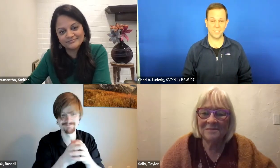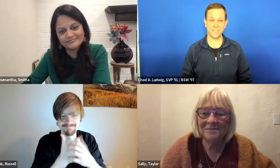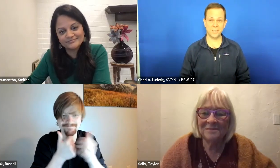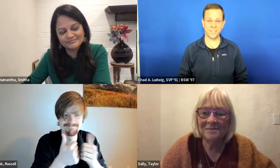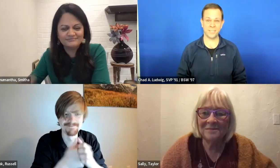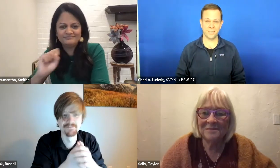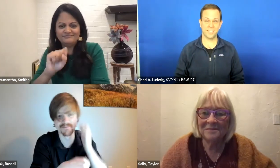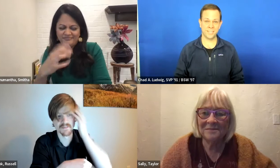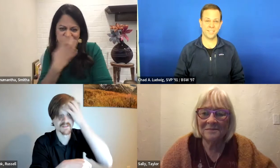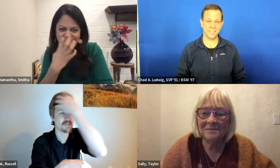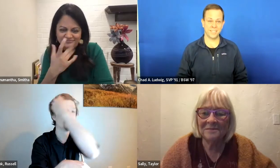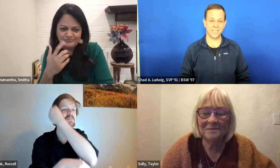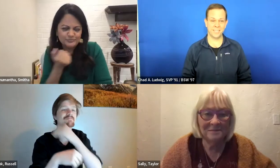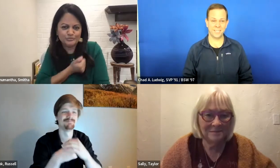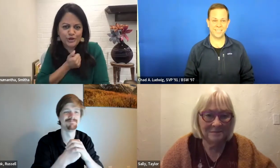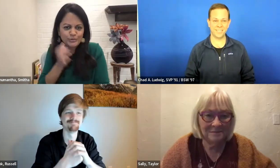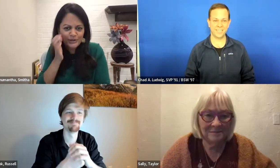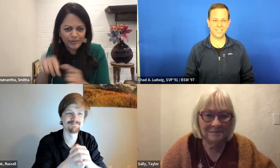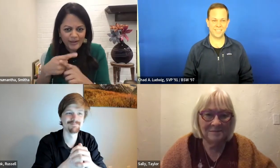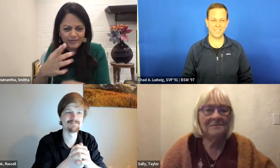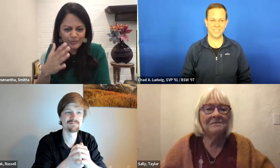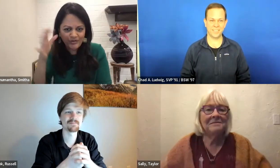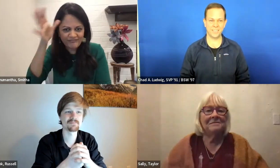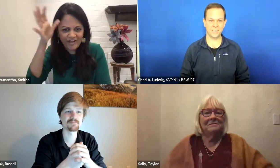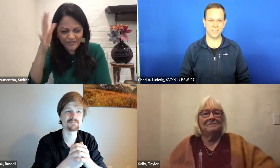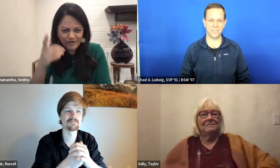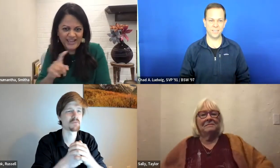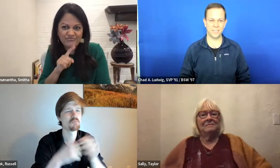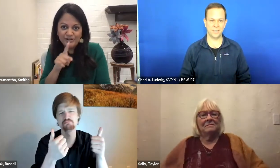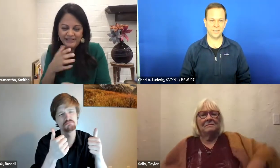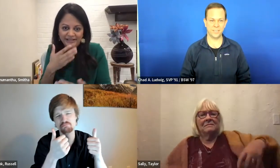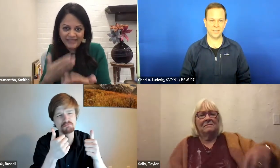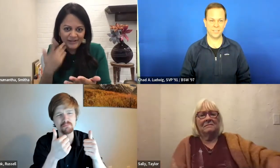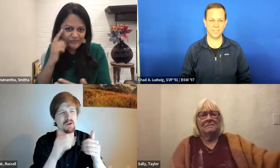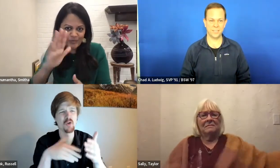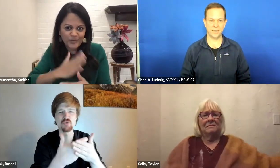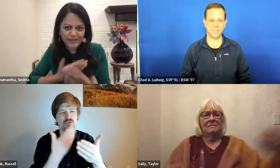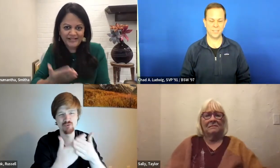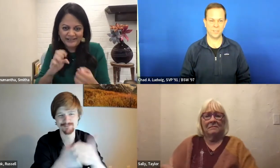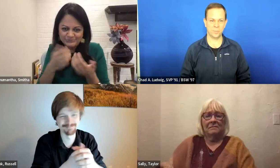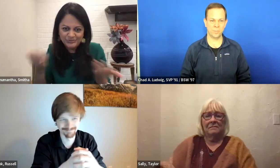and that it's now a resource for a lot of community members. Absolutely. I'm so sorry to hear about your father.